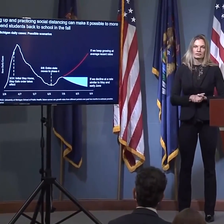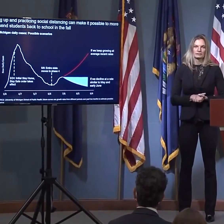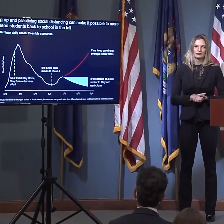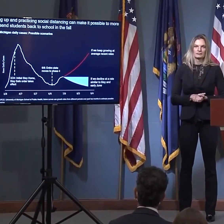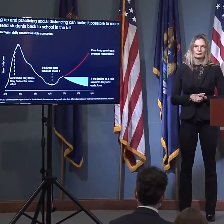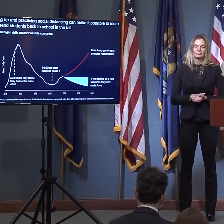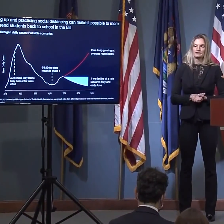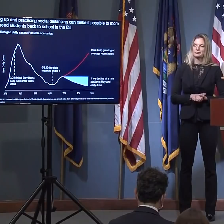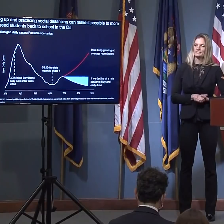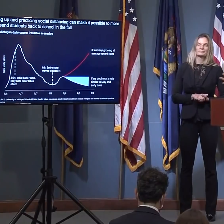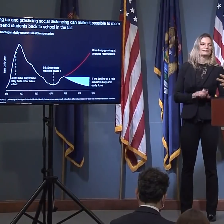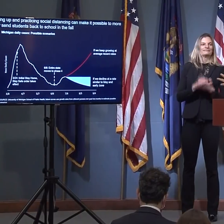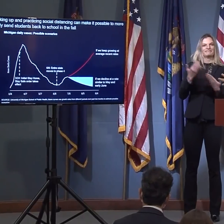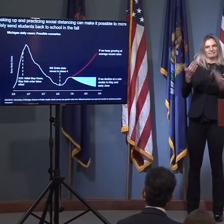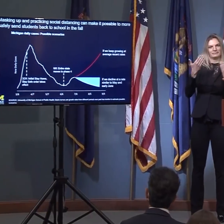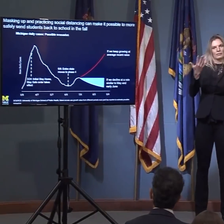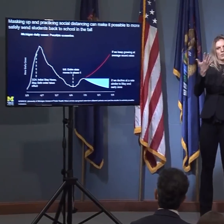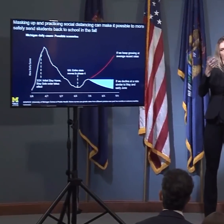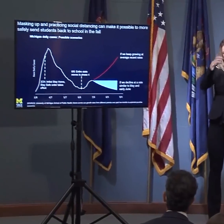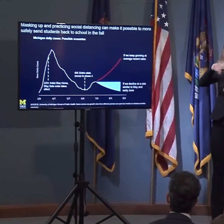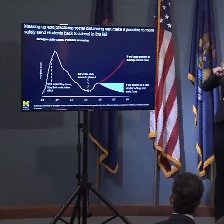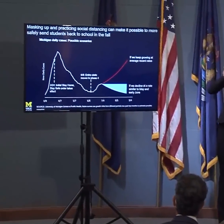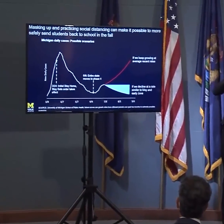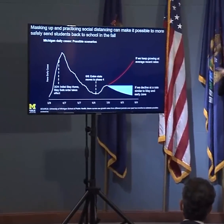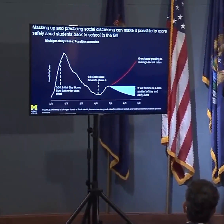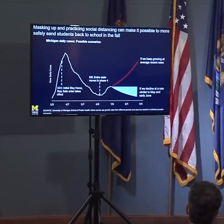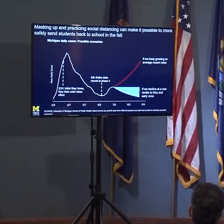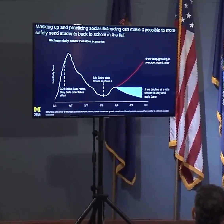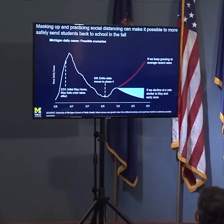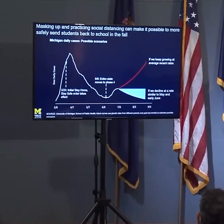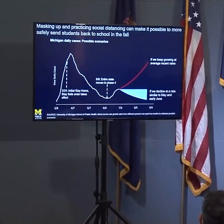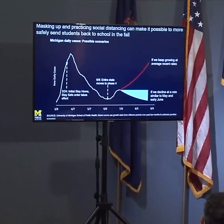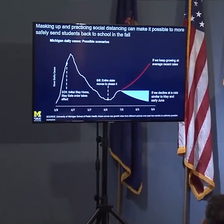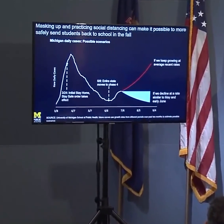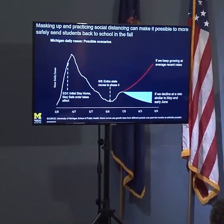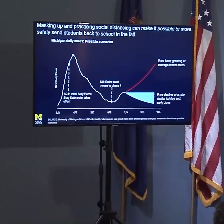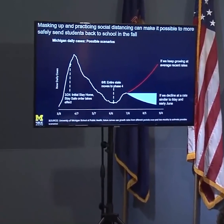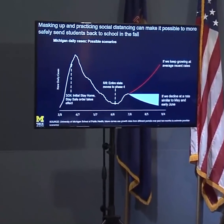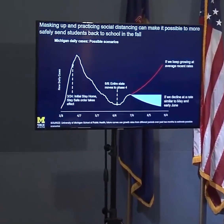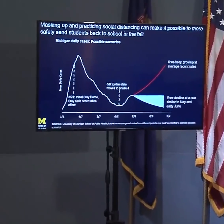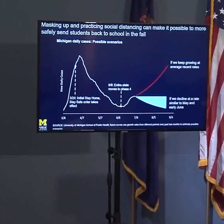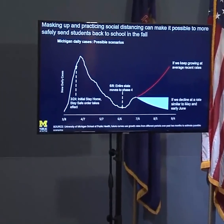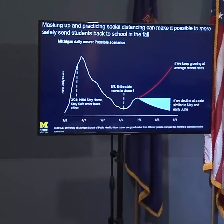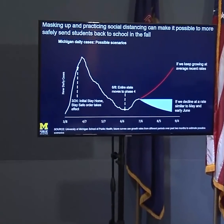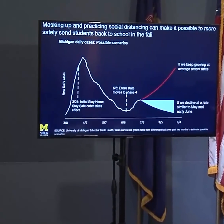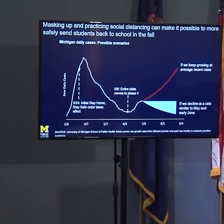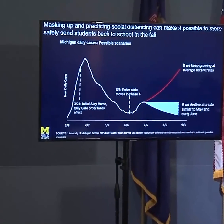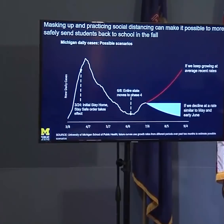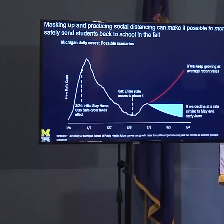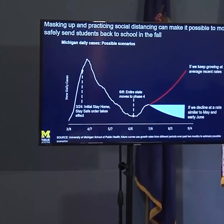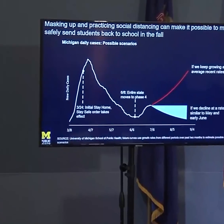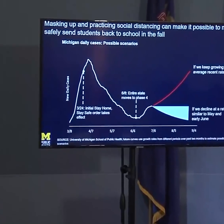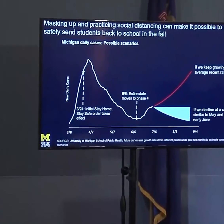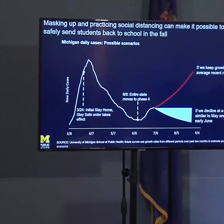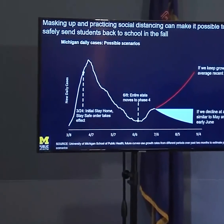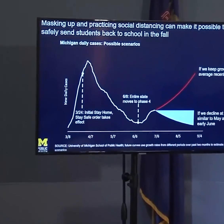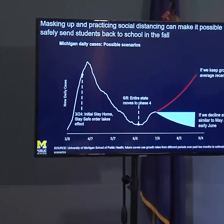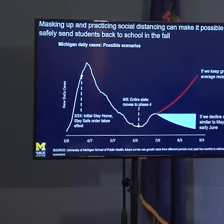POSITION SO OUR KIDS CAN RETURN TO SCHOOL SAFELY IN THE FALL. I WANT TO LOOK THAT SLIDE REAL QUICKLY.